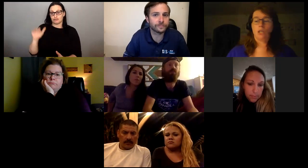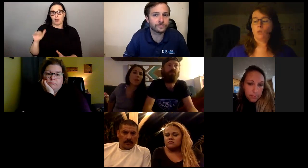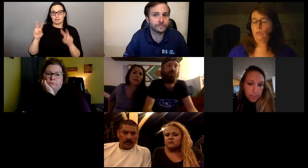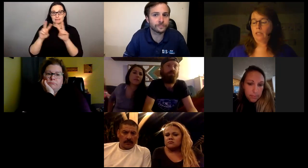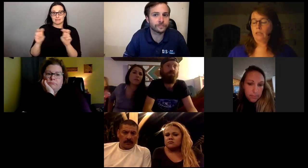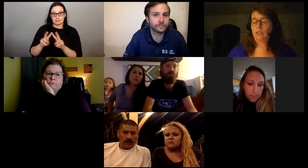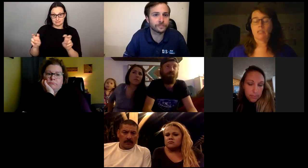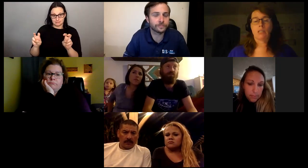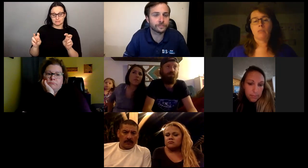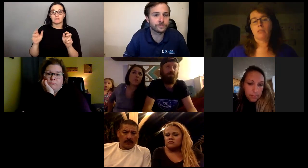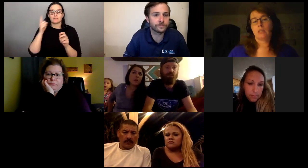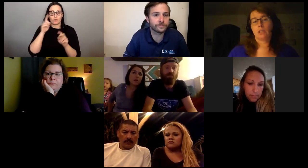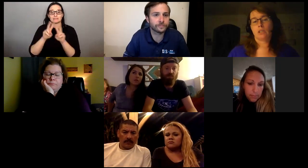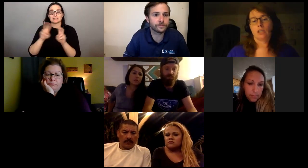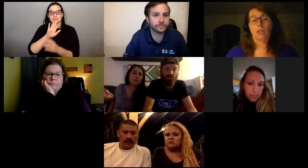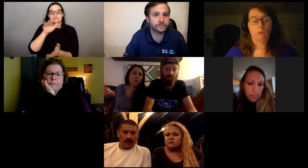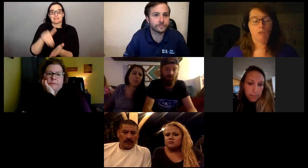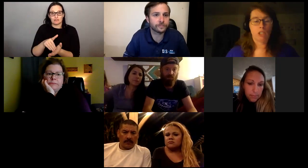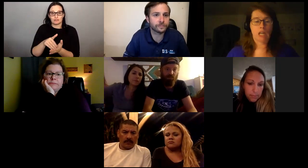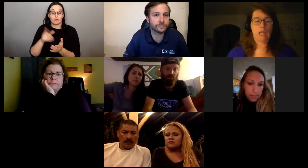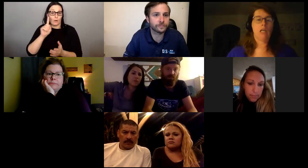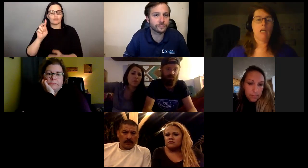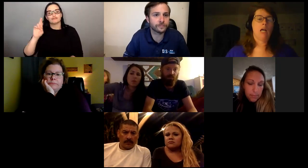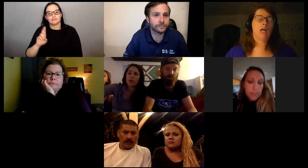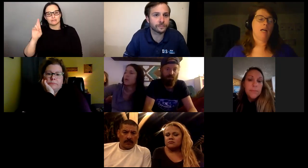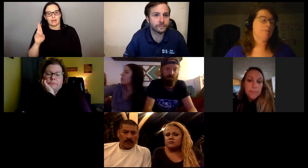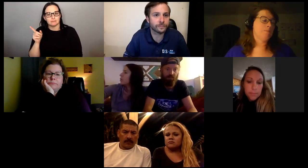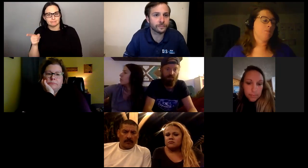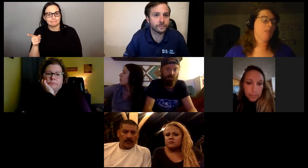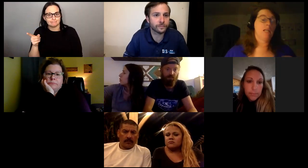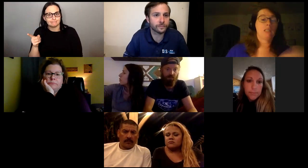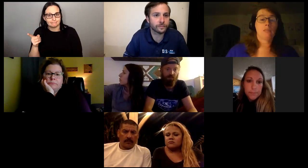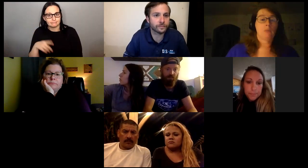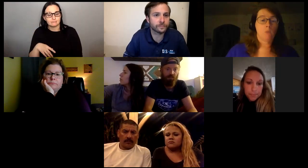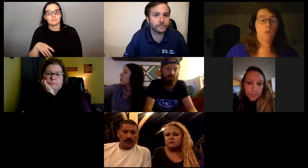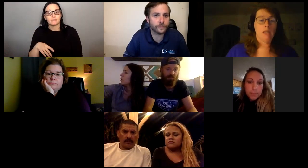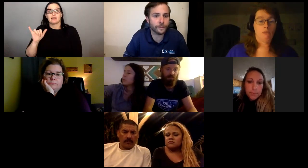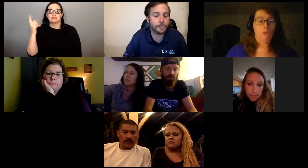with the assessment center in riverside